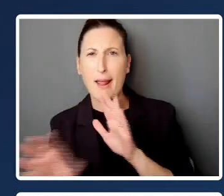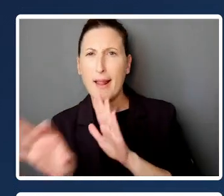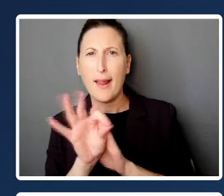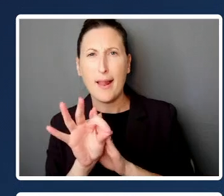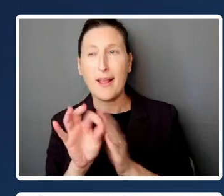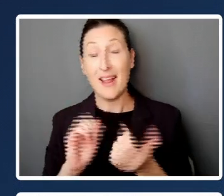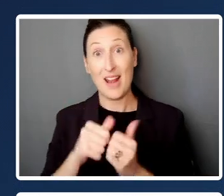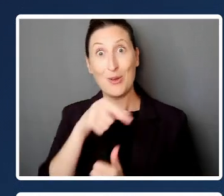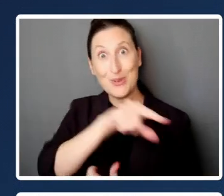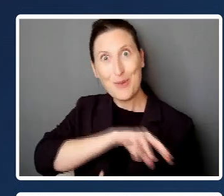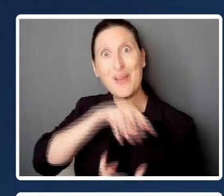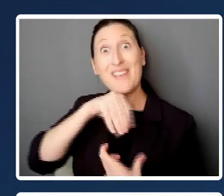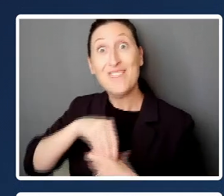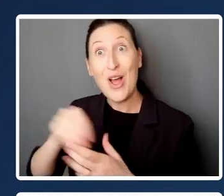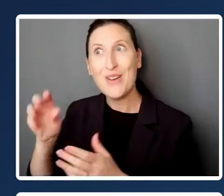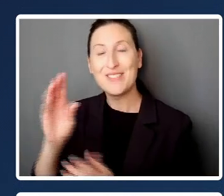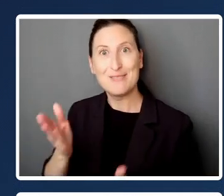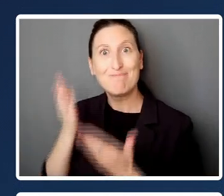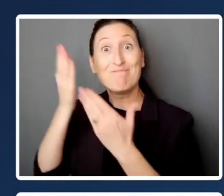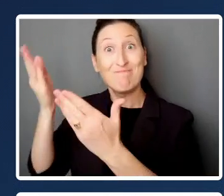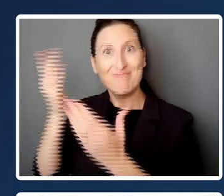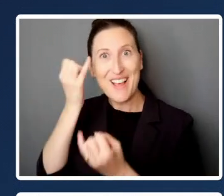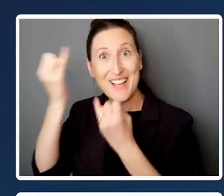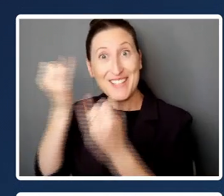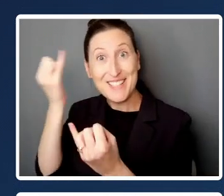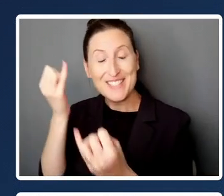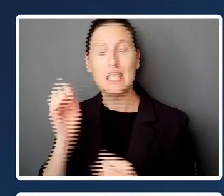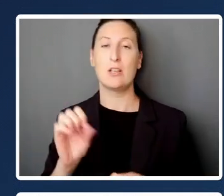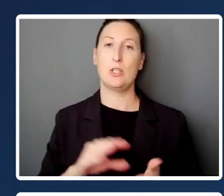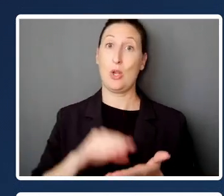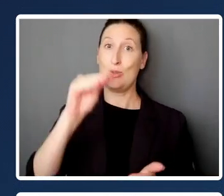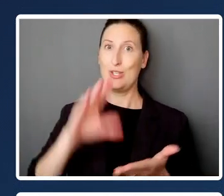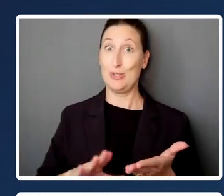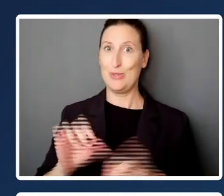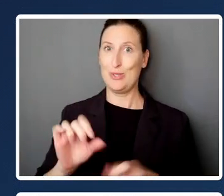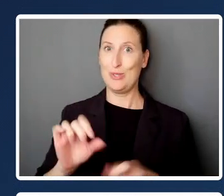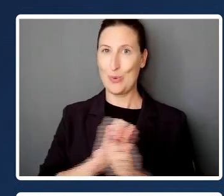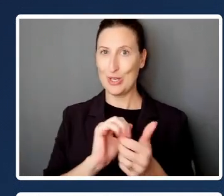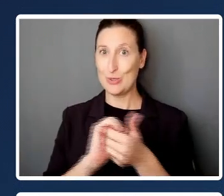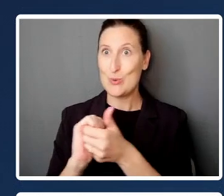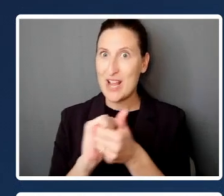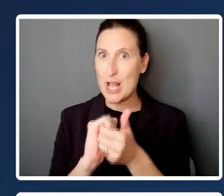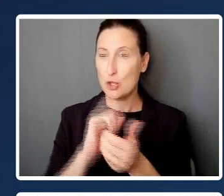So, the students worked collaboratively to research, present, and vote on stamp